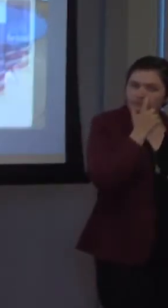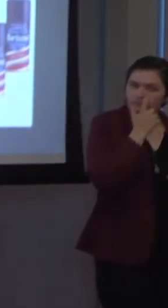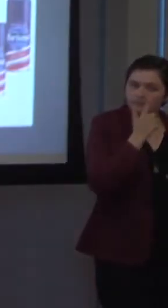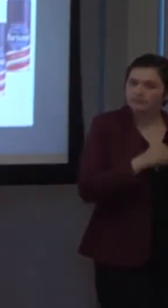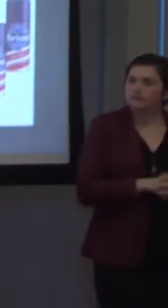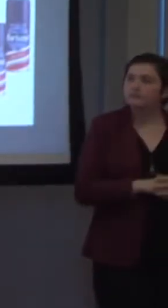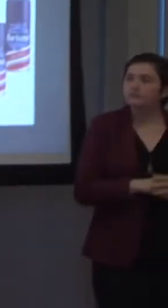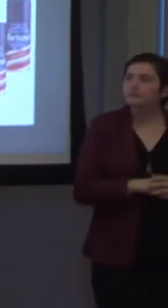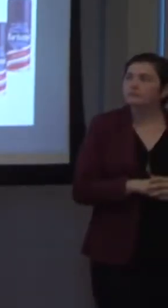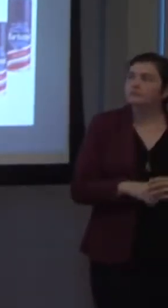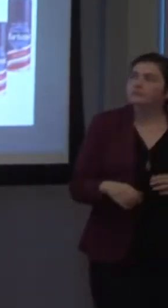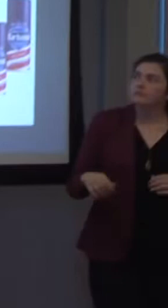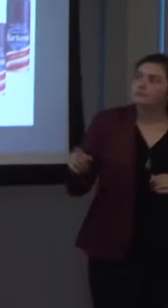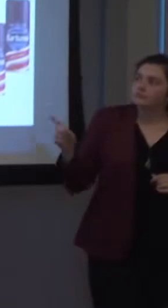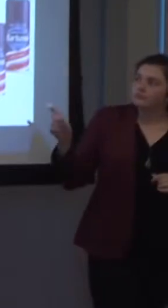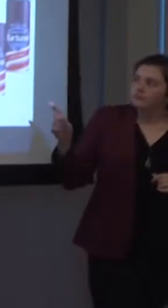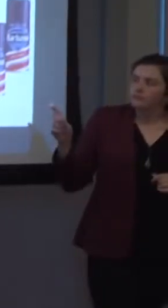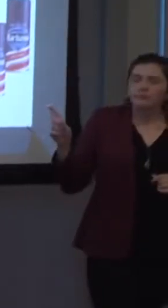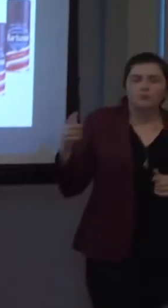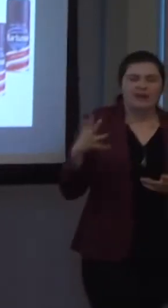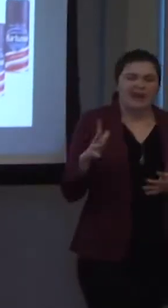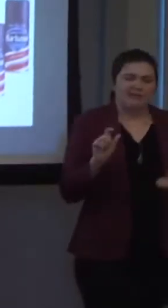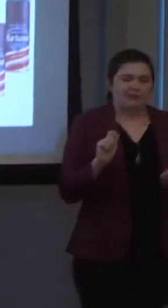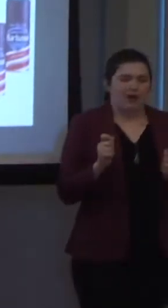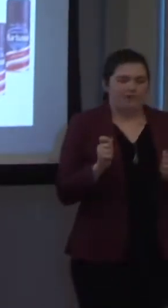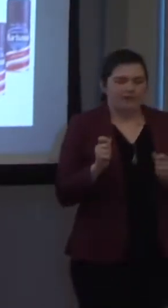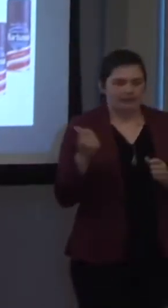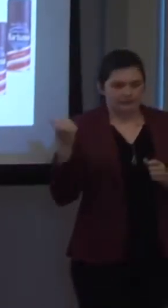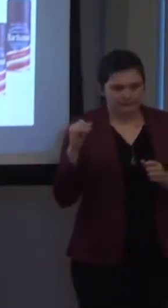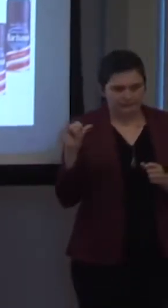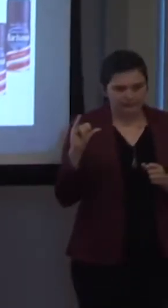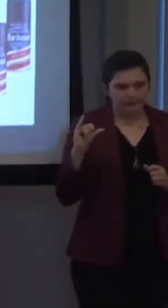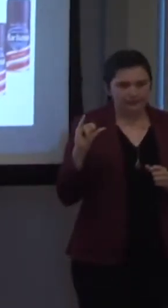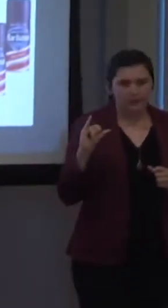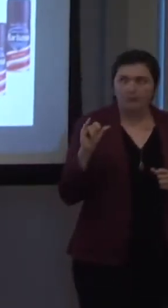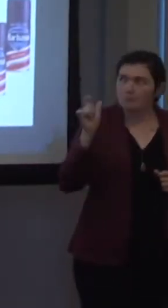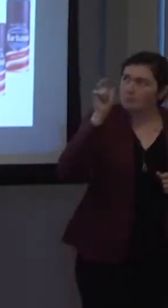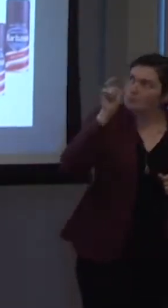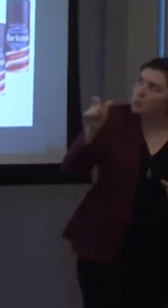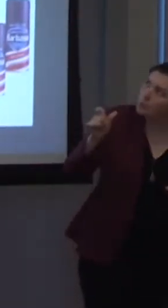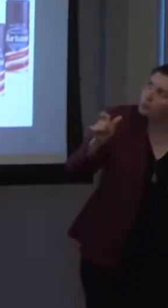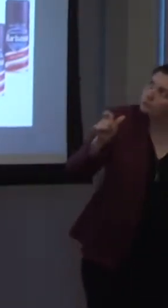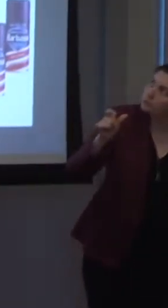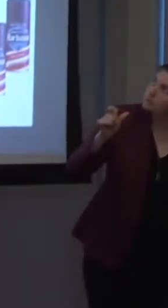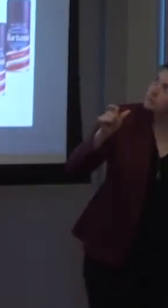And then, last one we, kind of, modified was our Moon Crater Creator. So with the new Artemis program,